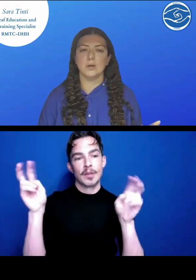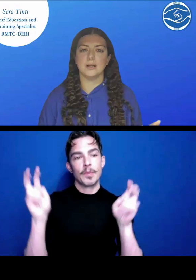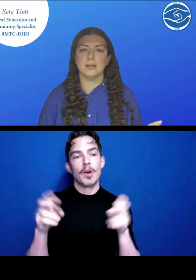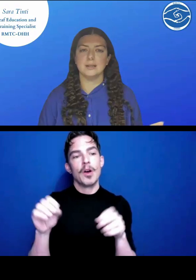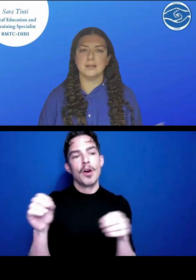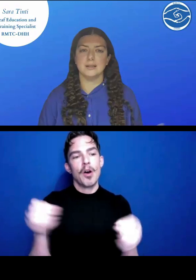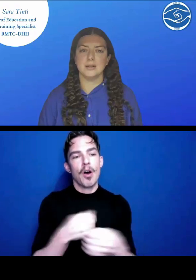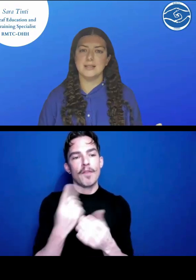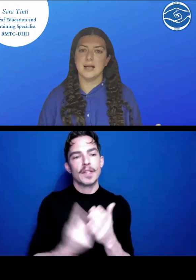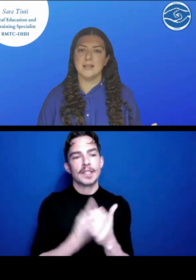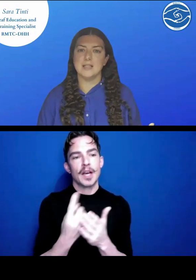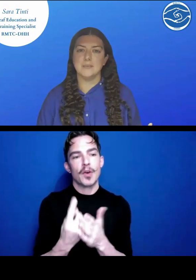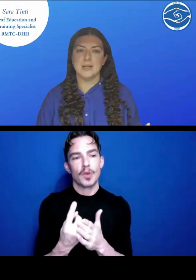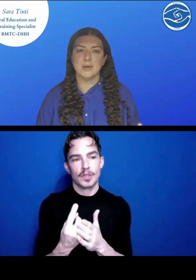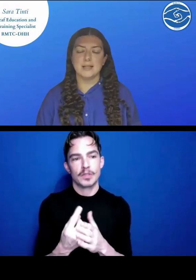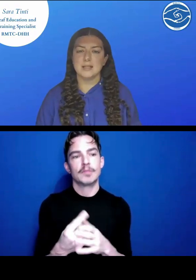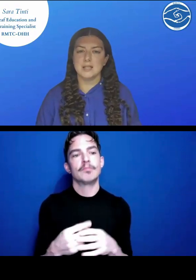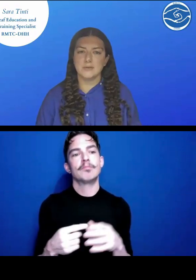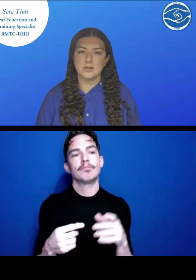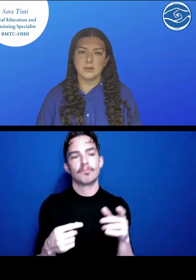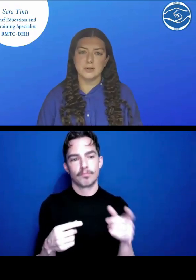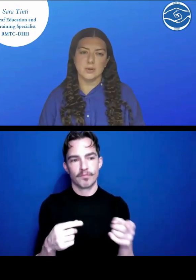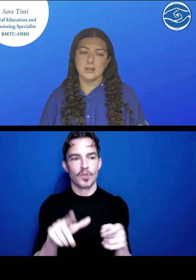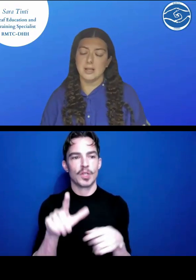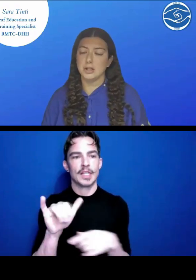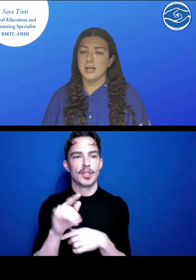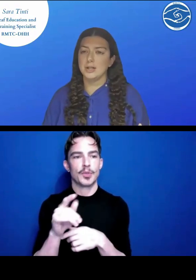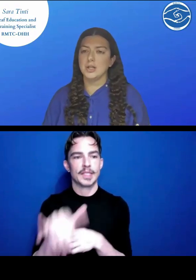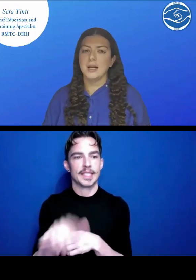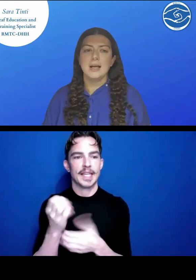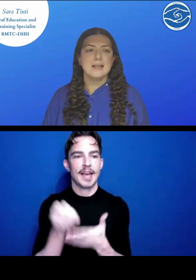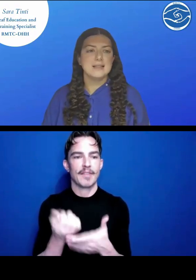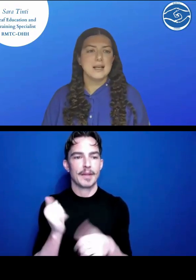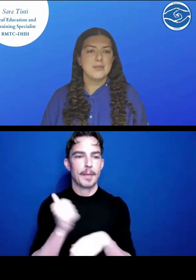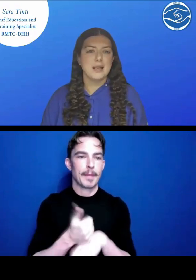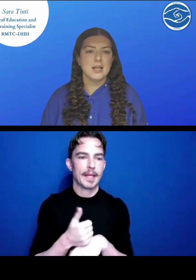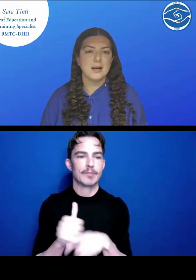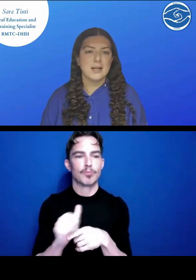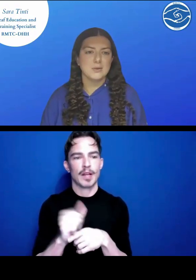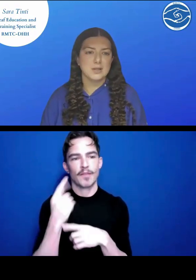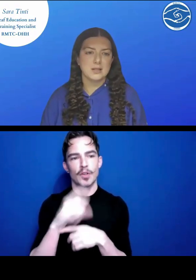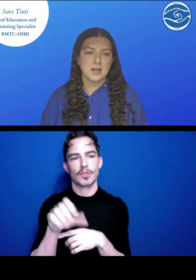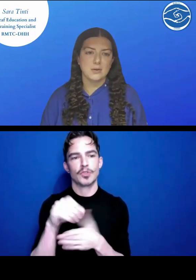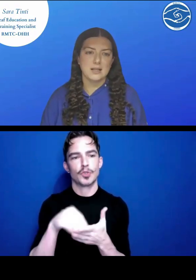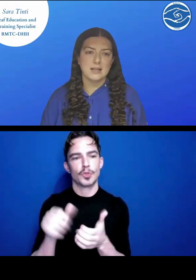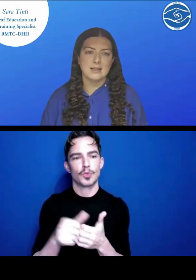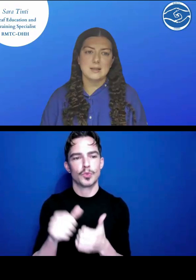for Literacy Evidence-Based Practices for Students who are DHH. Same thing you guys will just go to